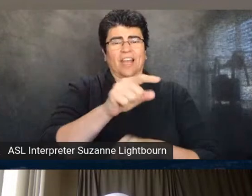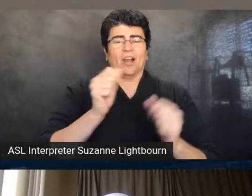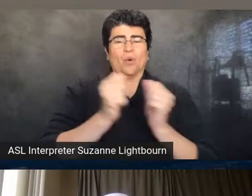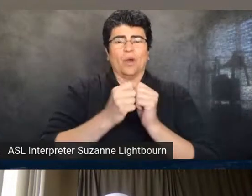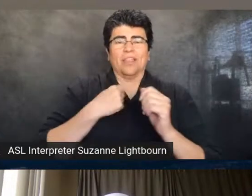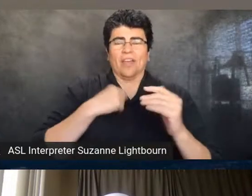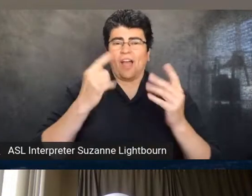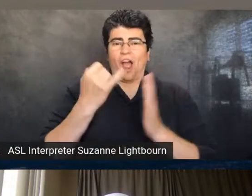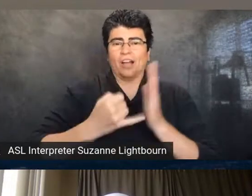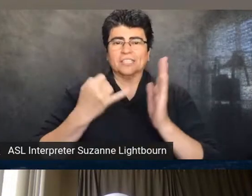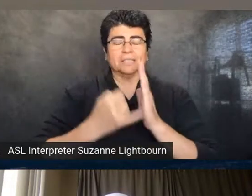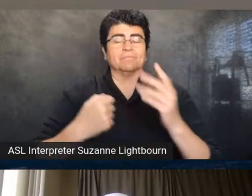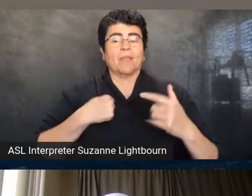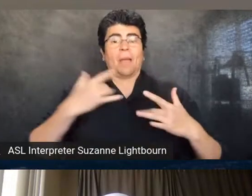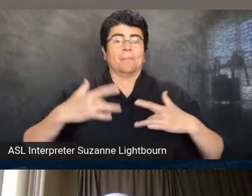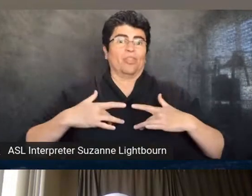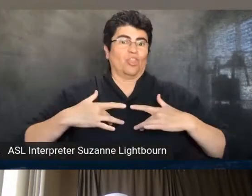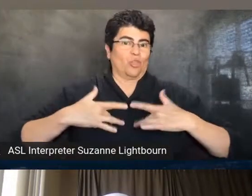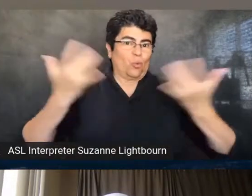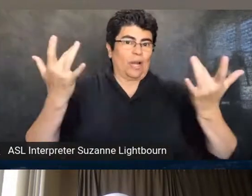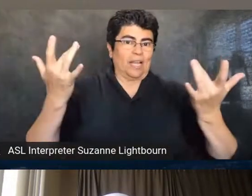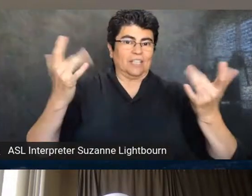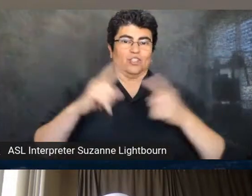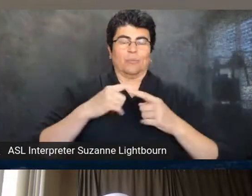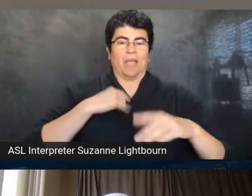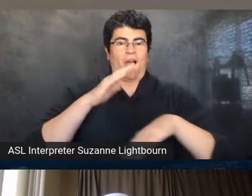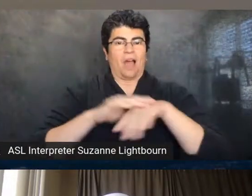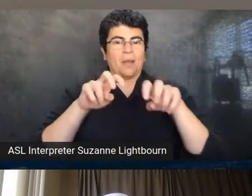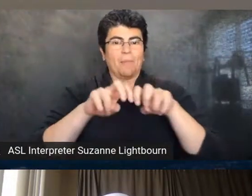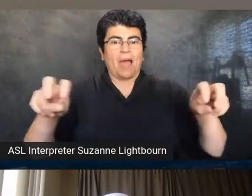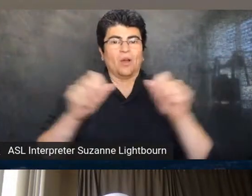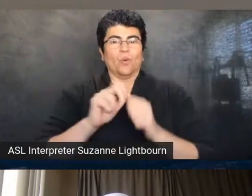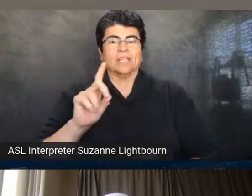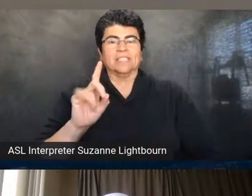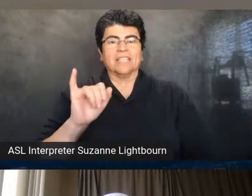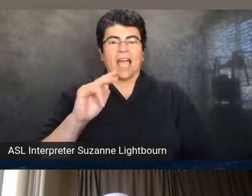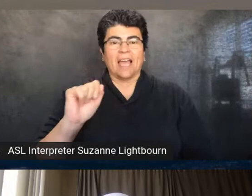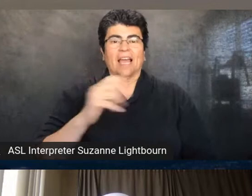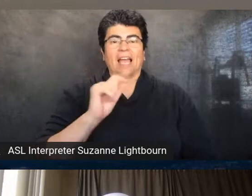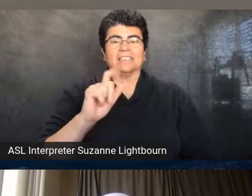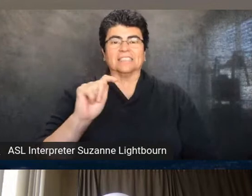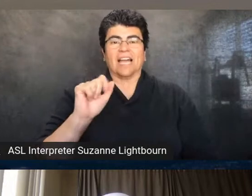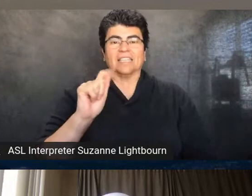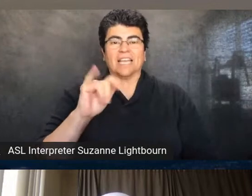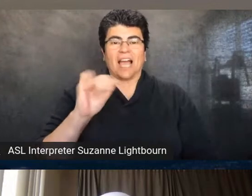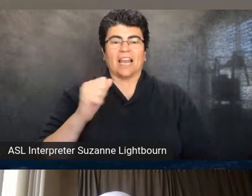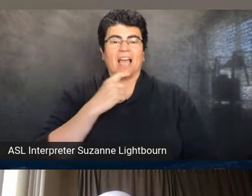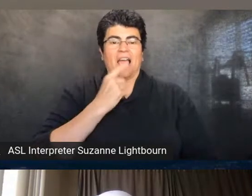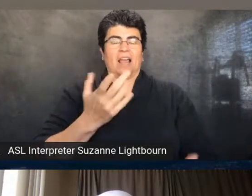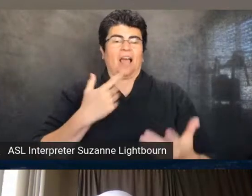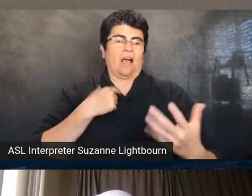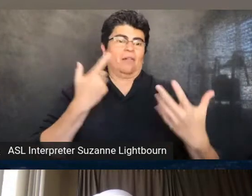and I'm thrilled to be on a panel with Diana and Tatiana, and now I'm glad to meet you, Obi and Rene,